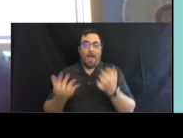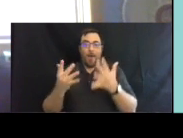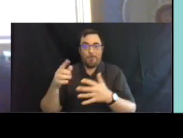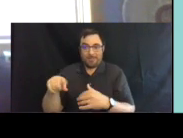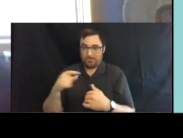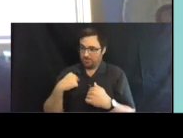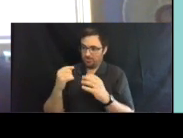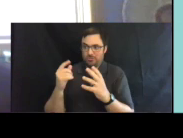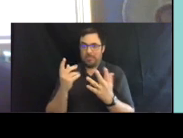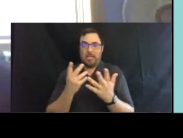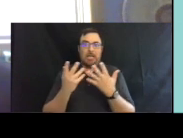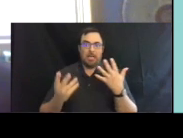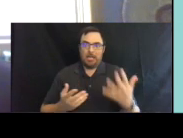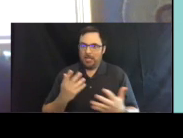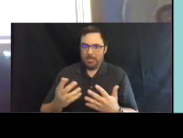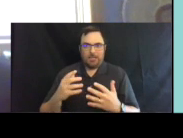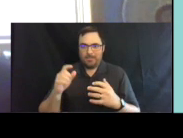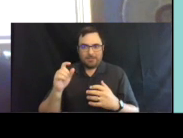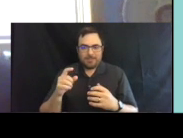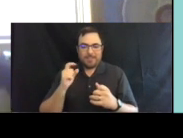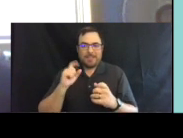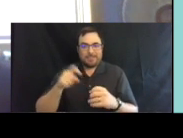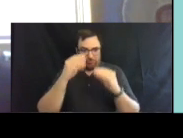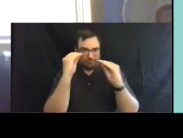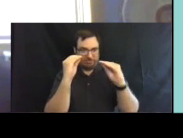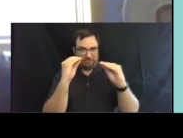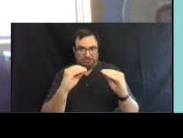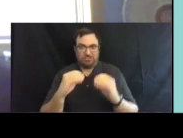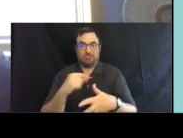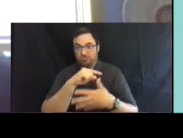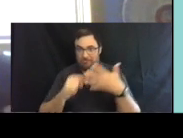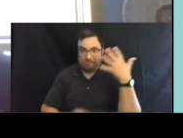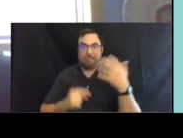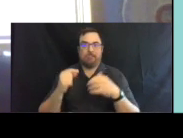language there is to learn um and how could I possibly teach